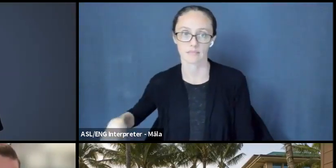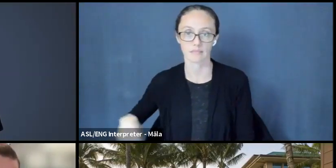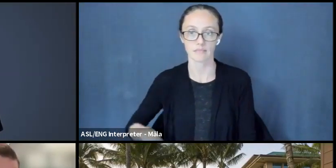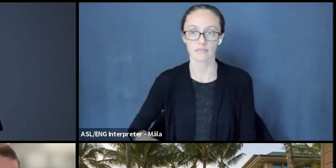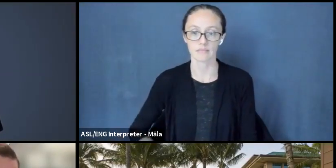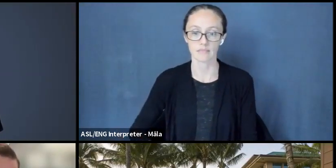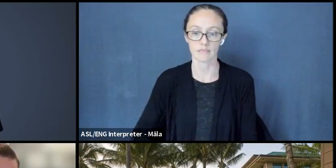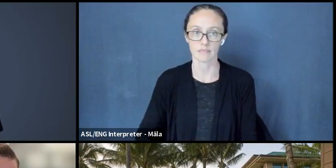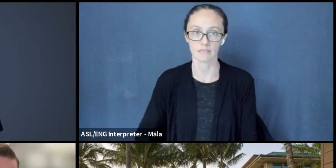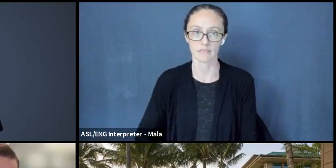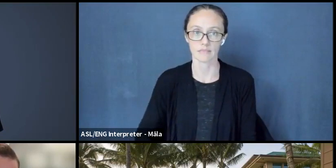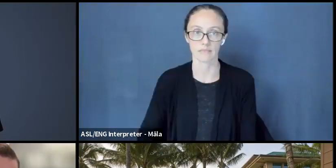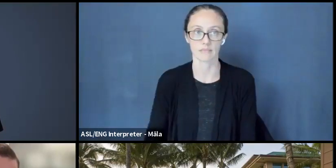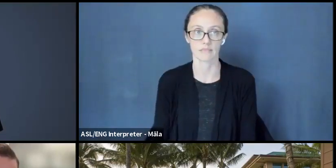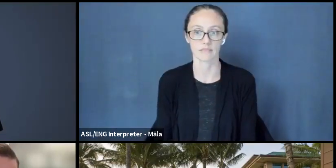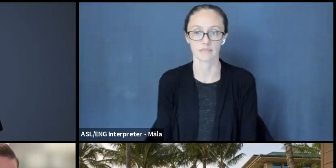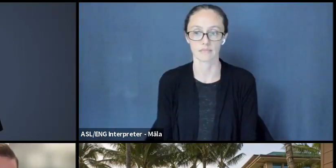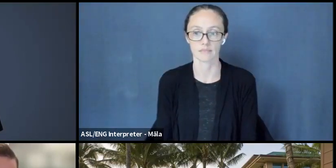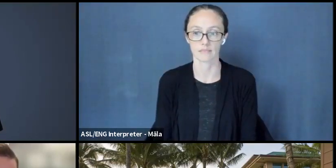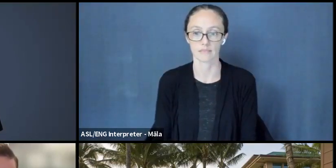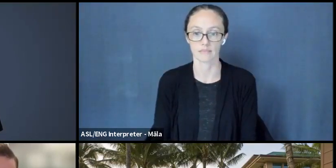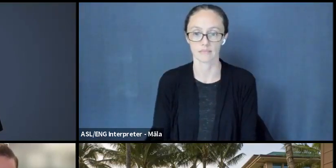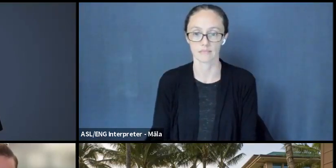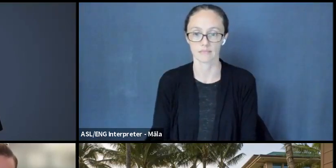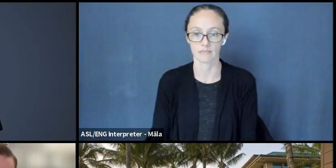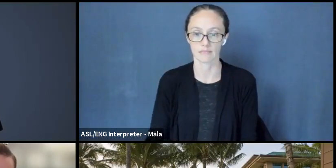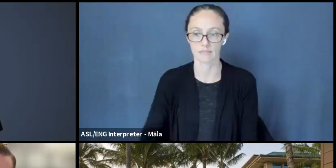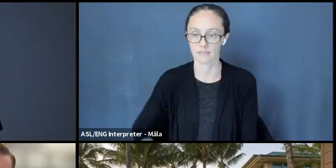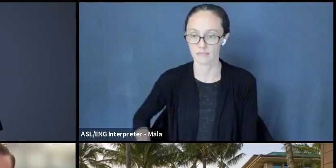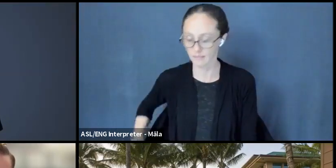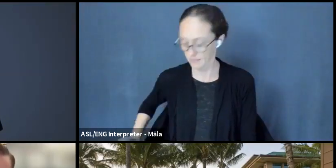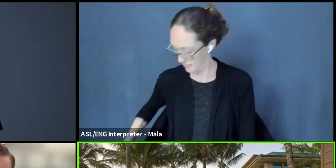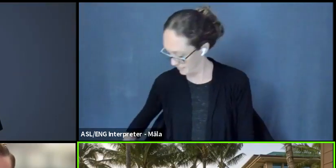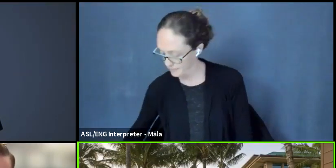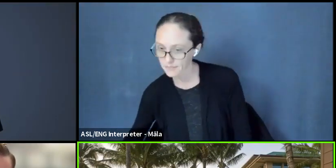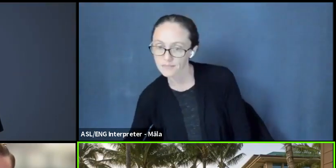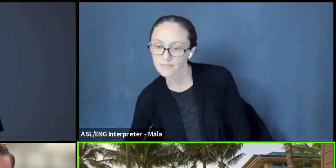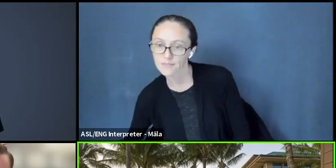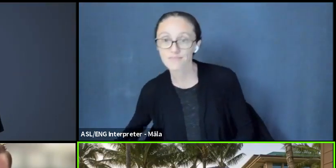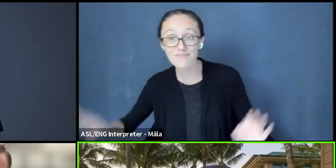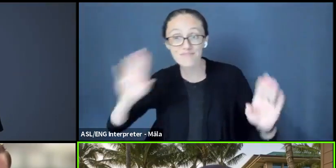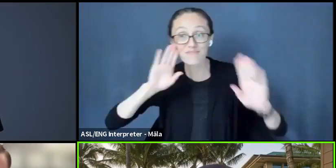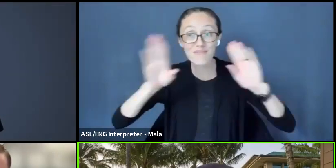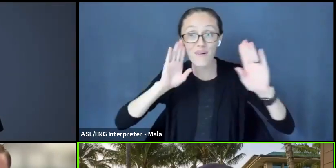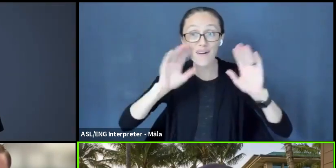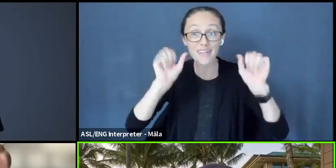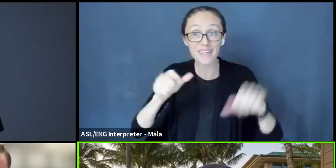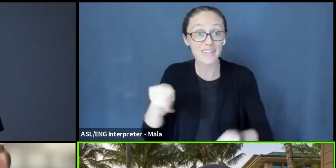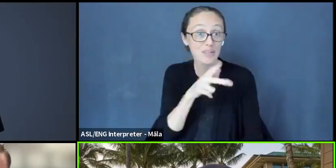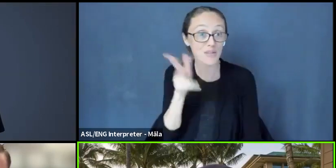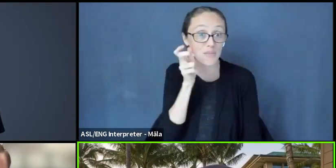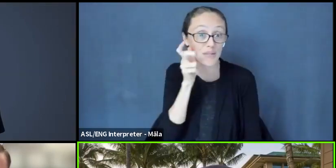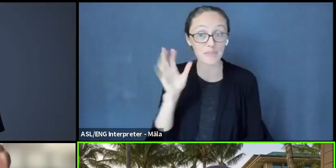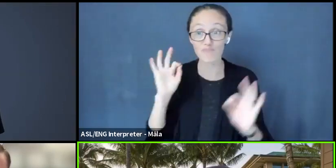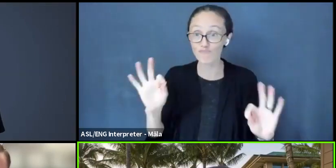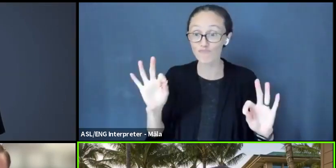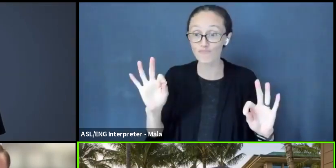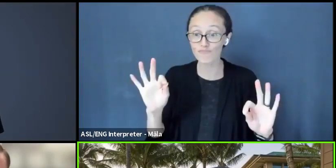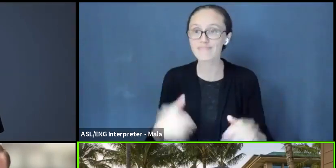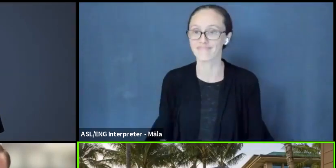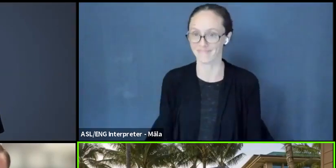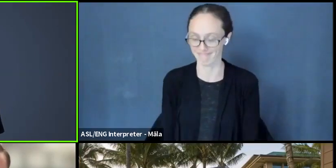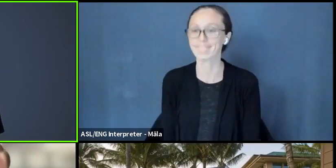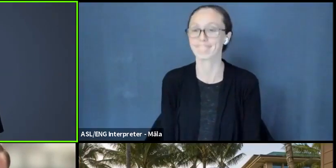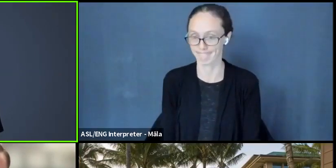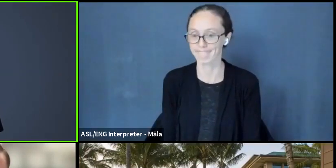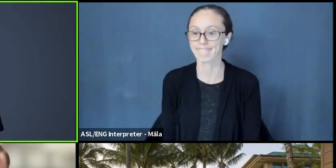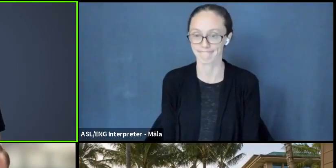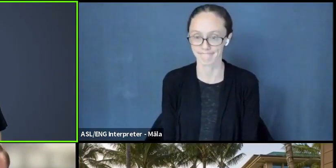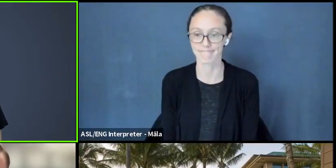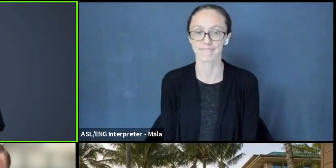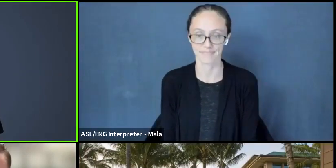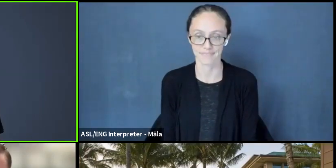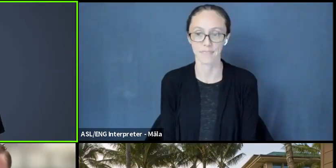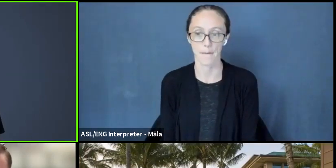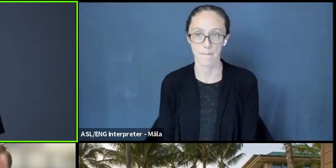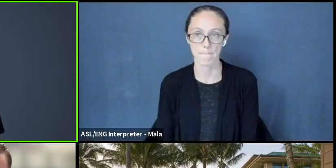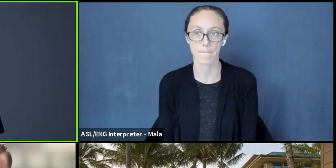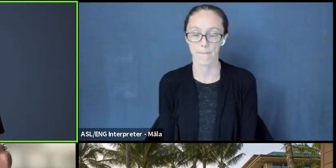Be aware that you are being streamed live.